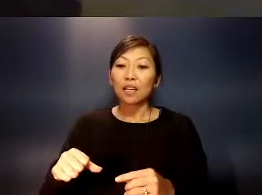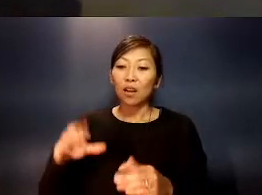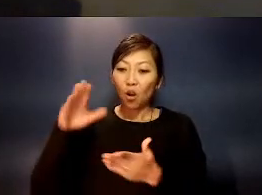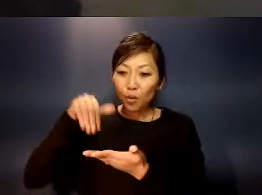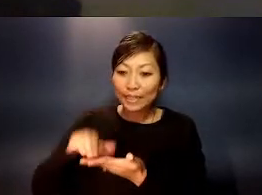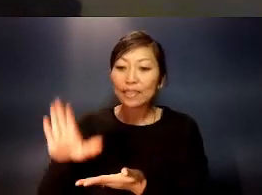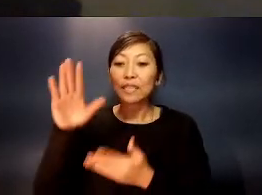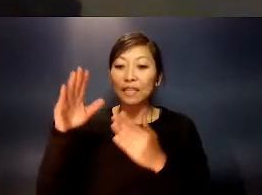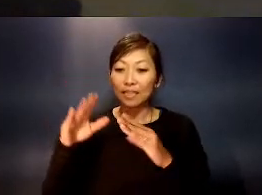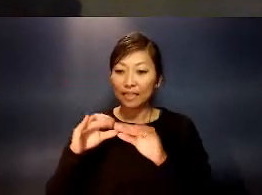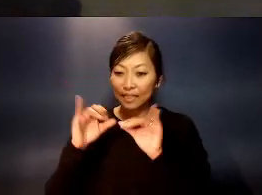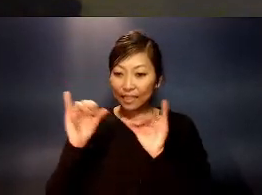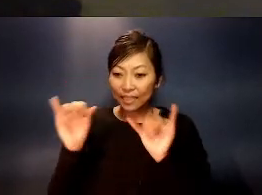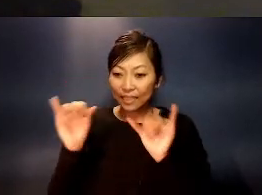UNANIMOUS RESOLUTION IN THE WAKE OF GEORGE FLOYD'S MURDER.